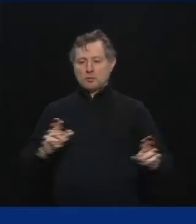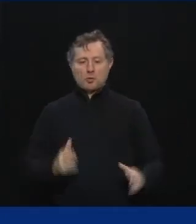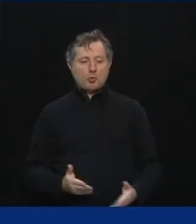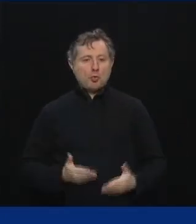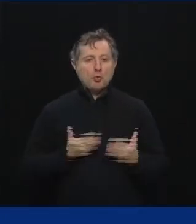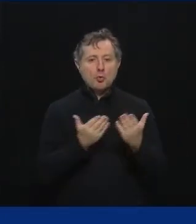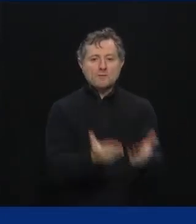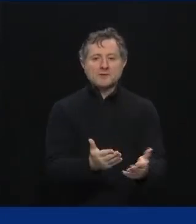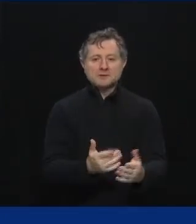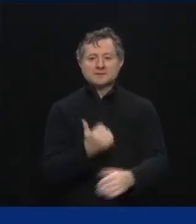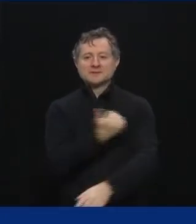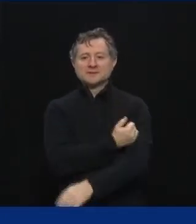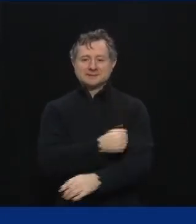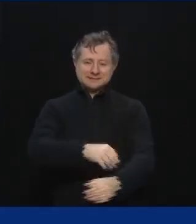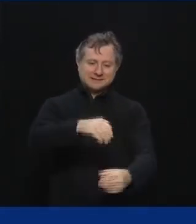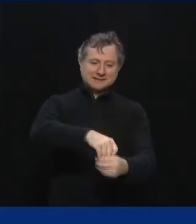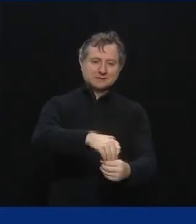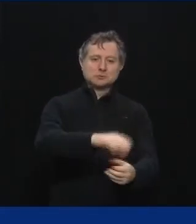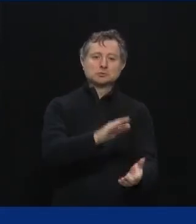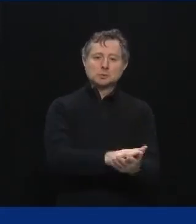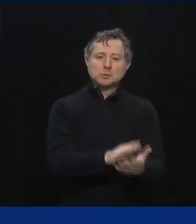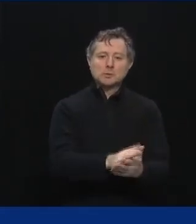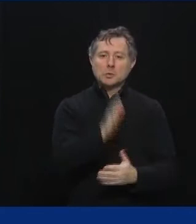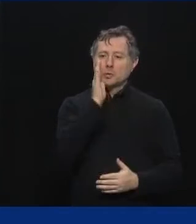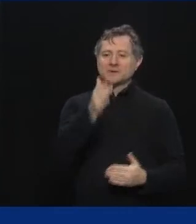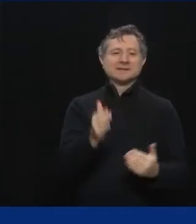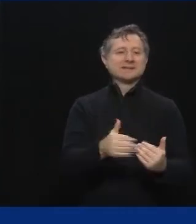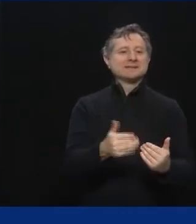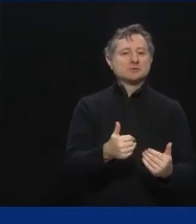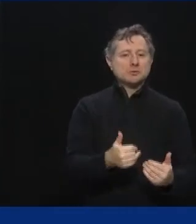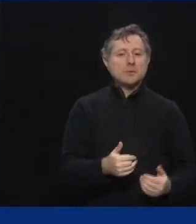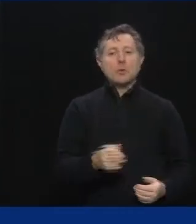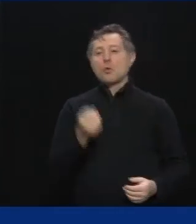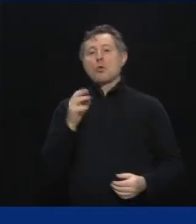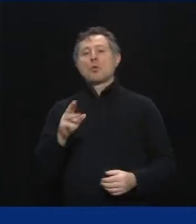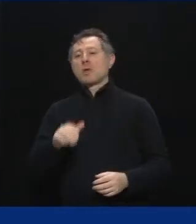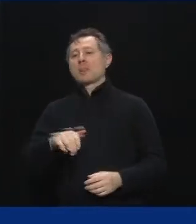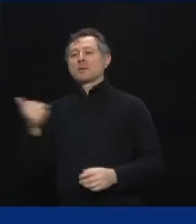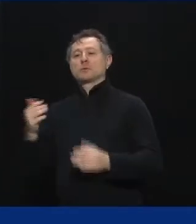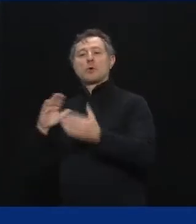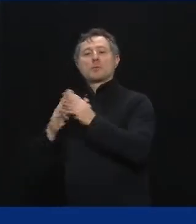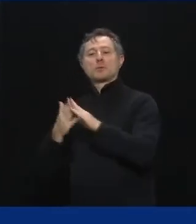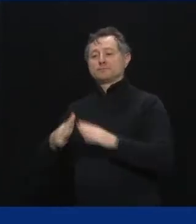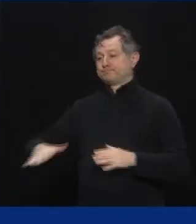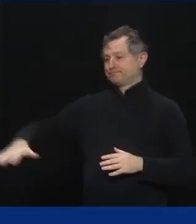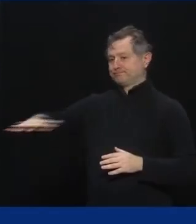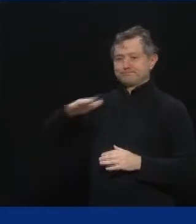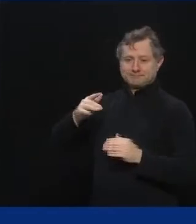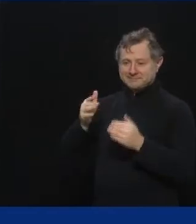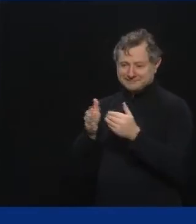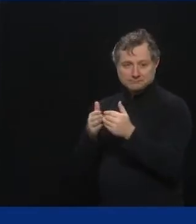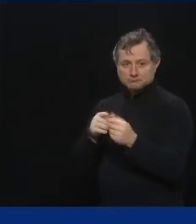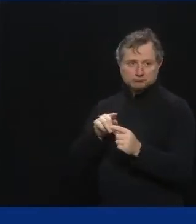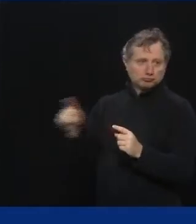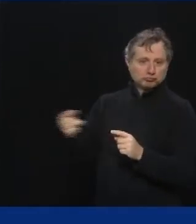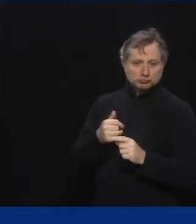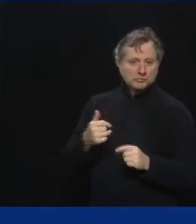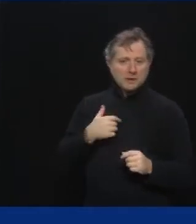STEP UP. THIS WILL BE IN ELEMENTARY SCHOOLS NOW, THAT THEY'LL BE ABLE TO OFFER THOSE SHOTS TO THE VACCINES, IN THE SCHOOLS WHICH I THINK WILL BE EASY HEEST, AS